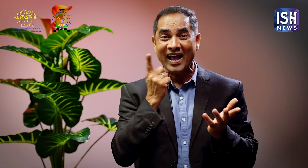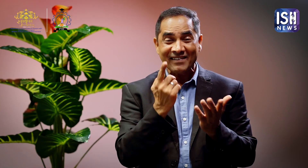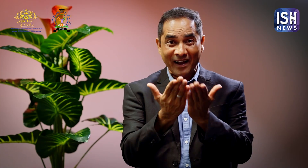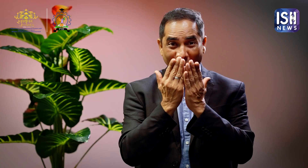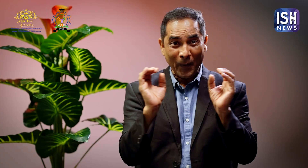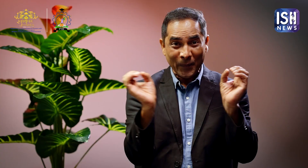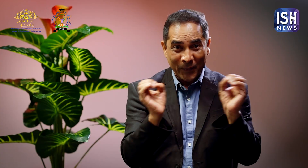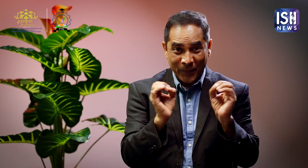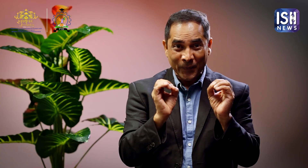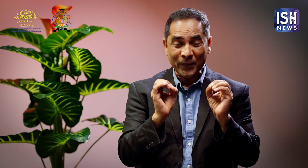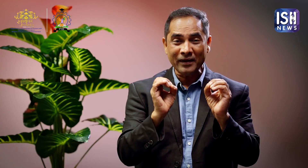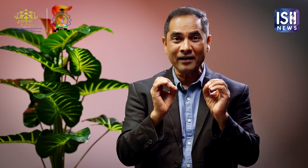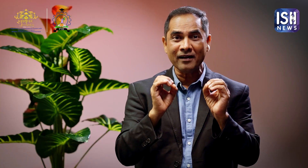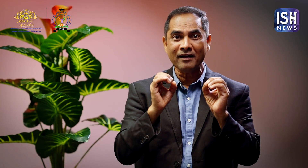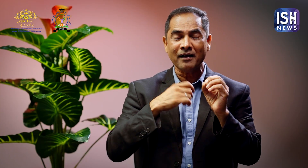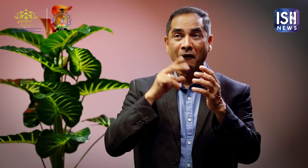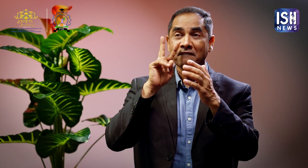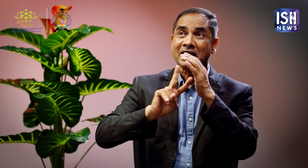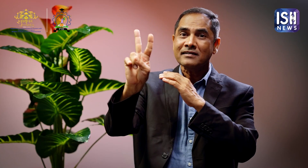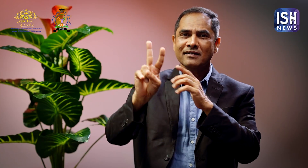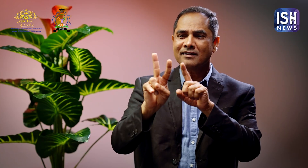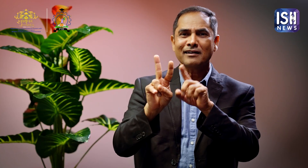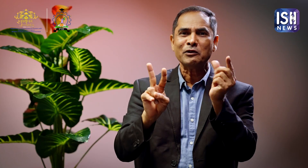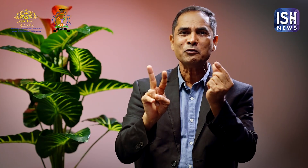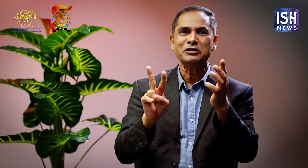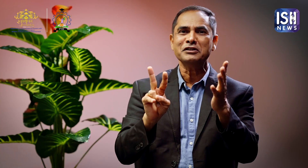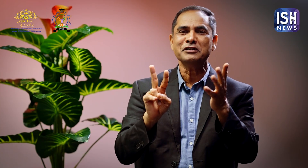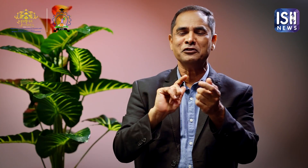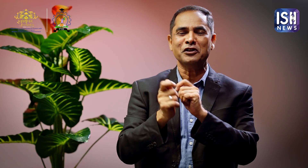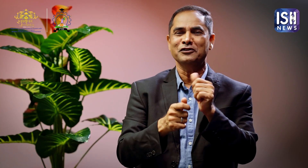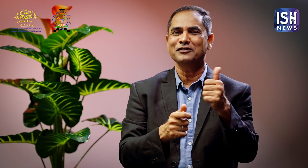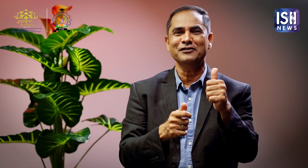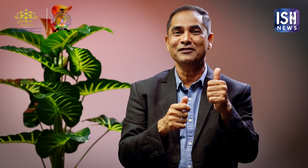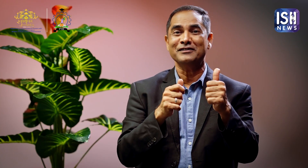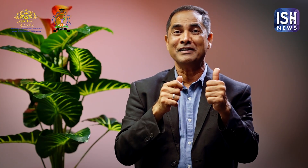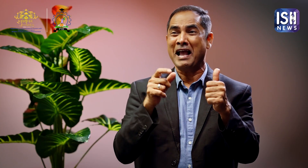Without persistence in their studies, my vision of change would be incomplete.